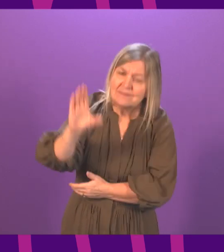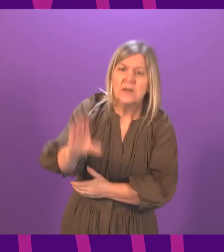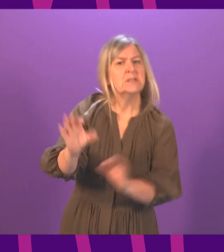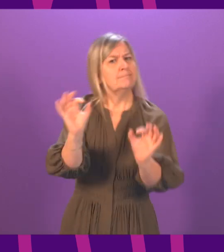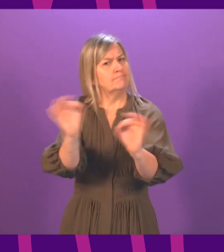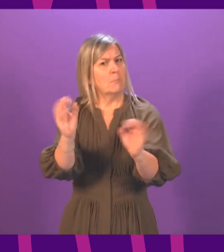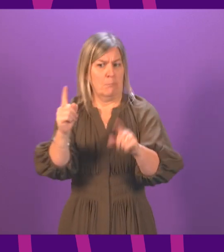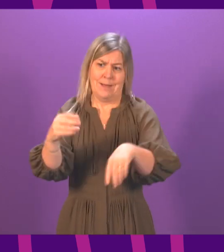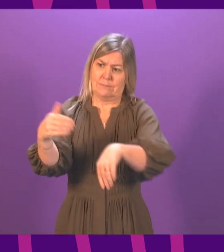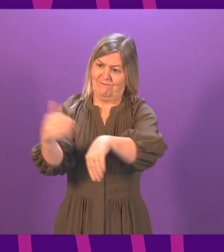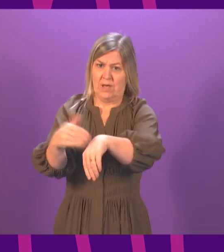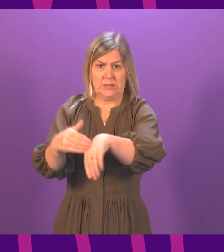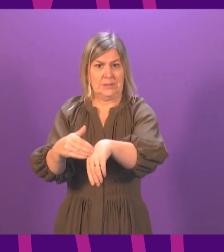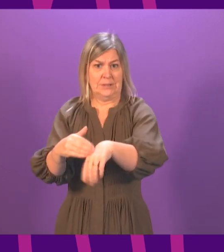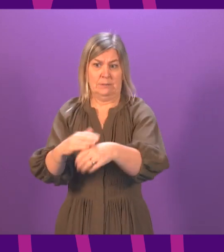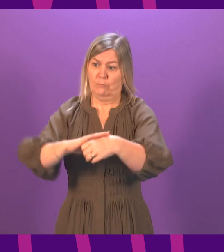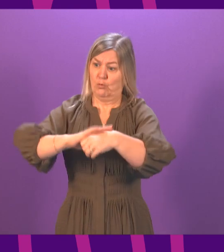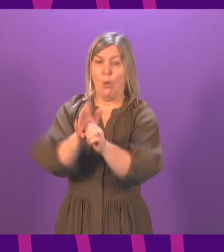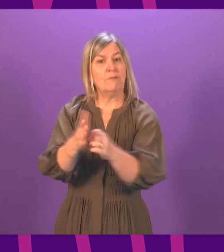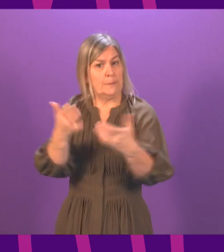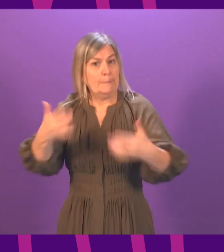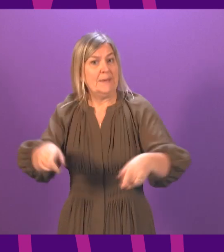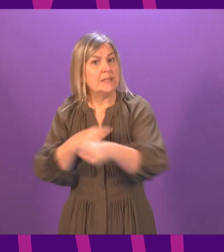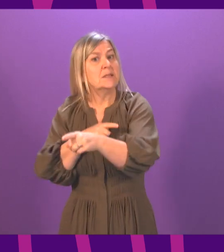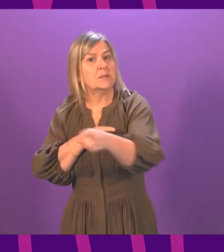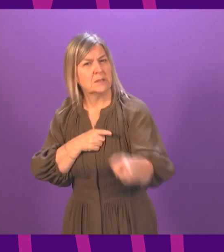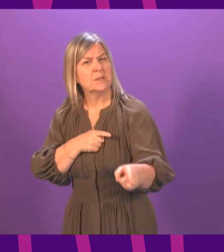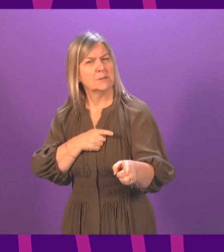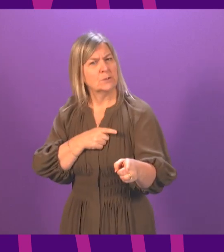the Covid-19 pandemic and the advice to the public to stay at home. (S5F-04769)